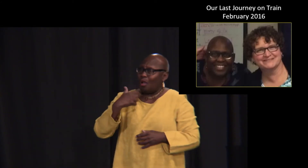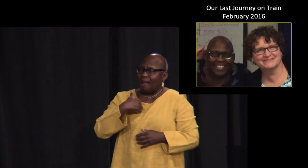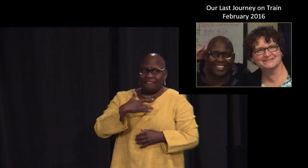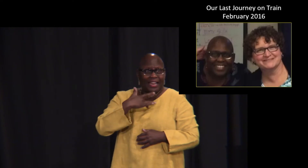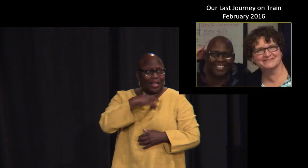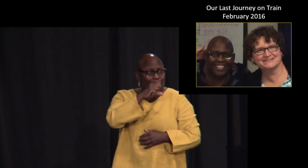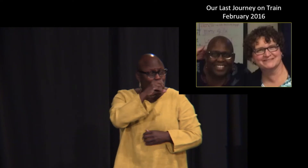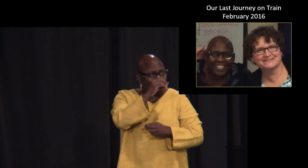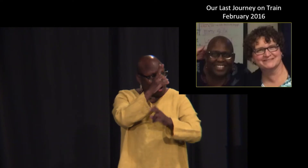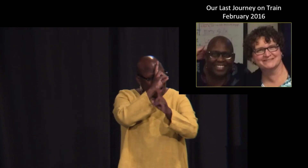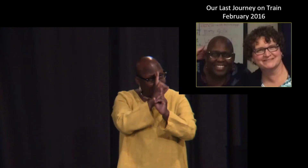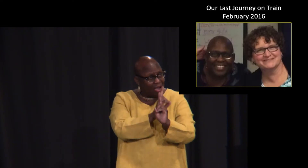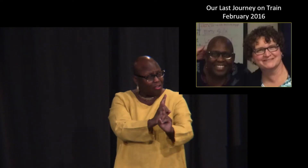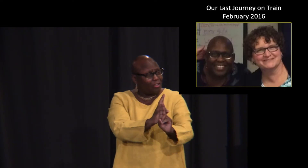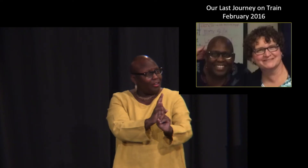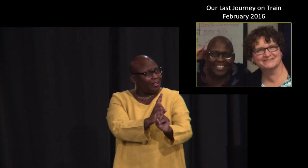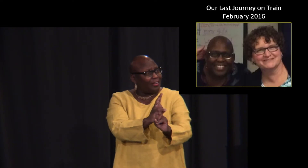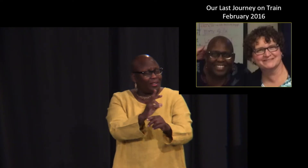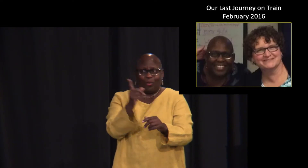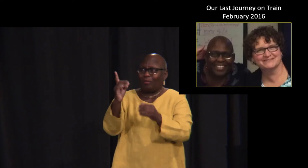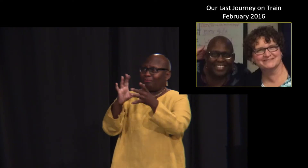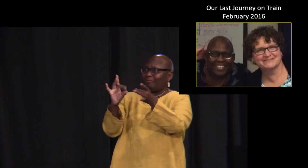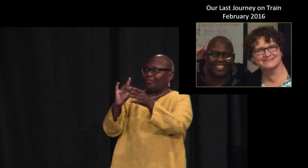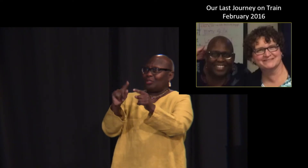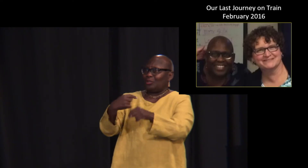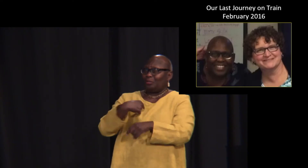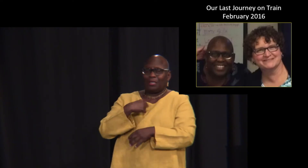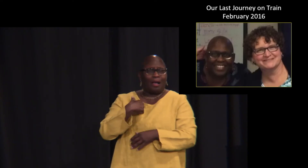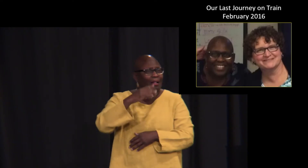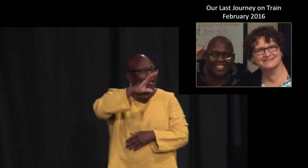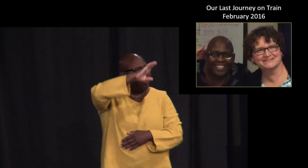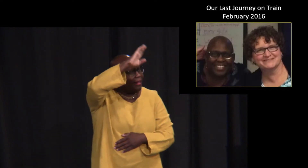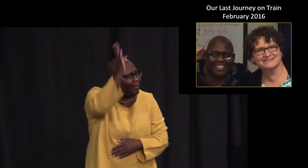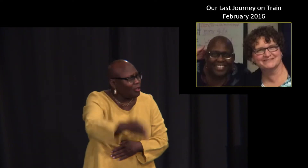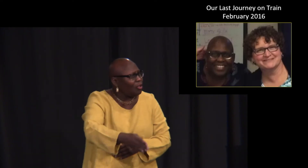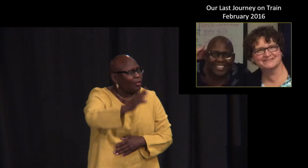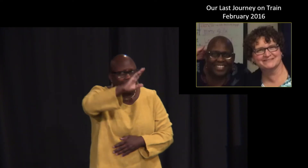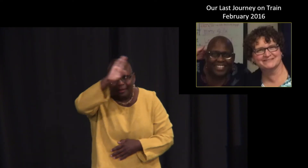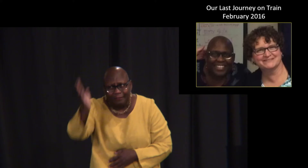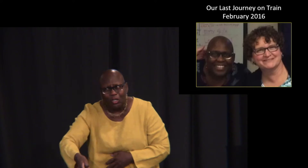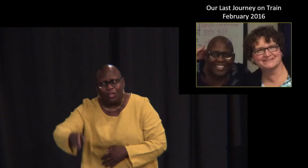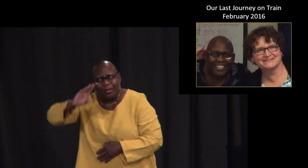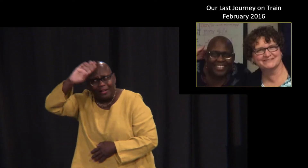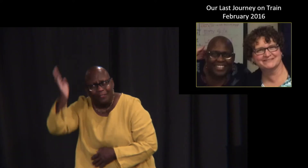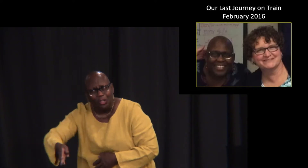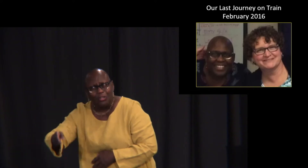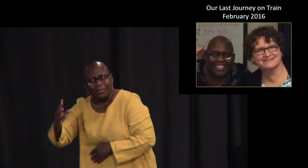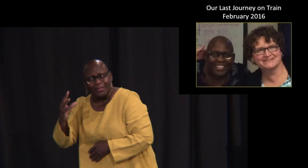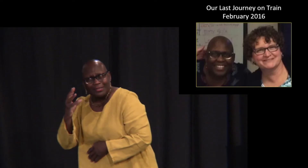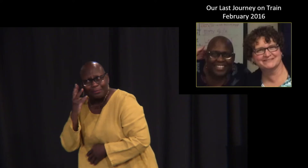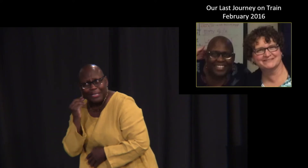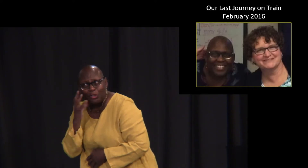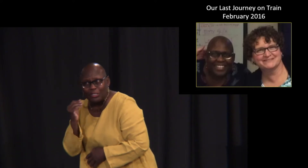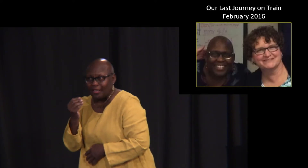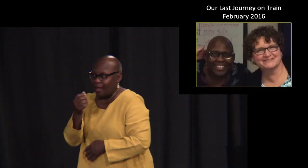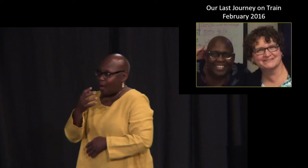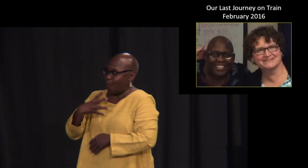lot of trauma with school speech class and so on just as I'm sure many of you did.